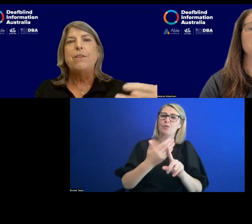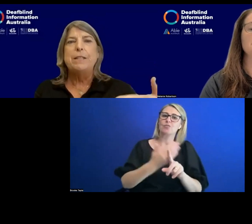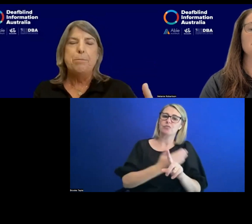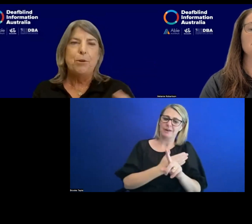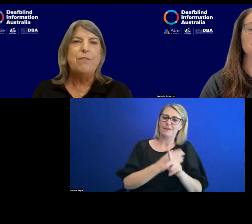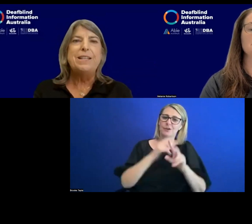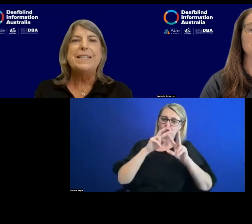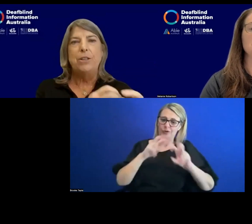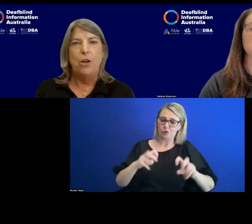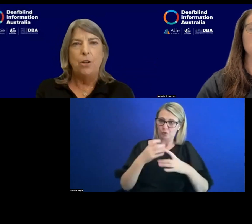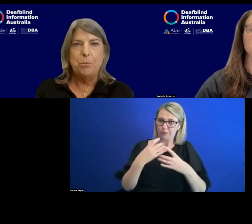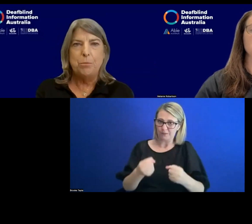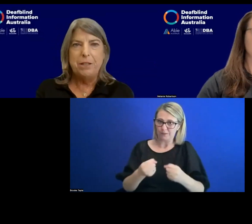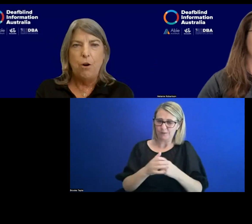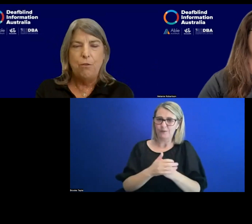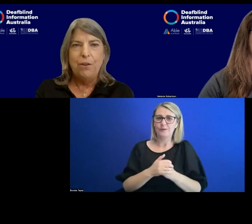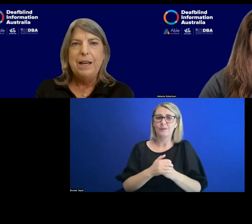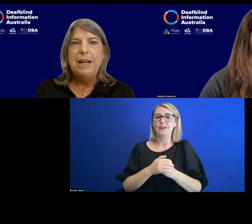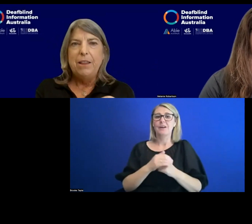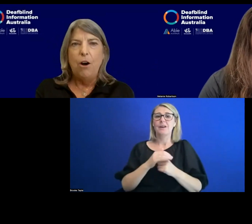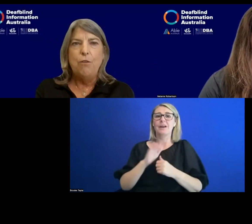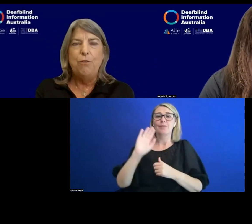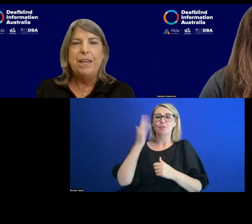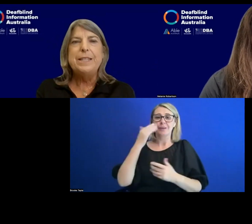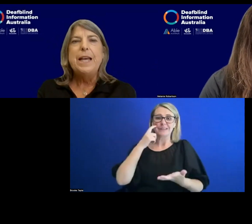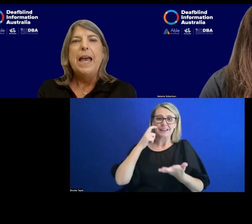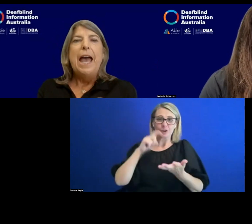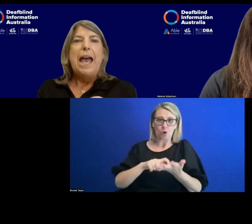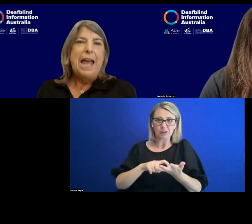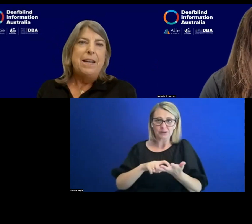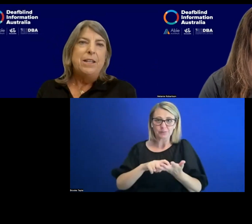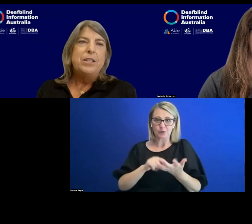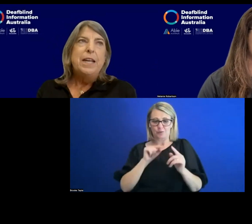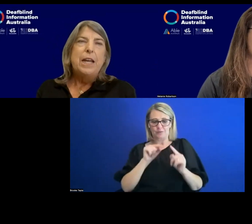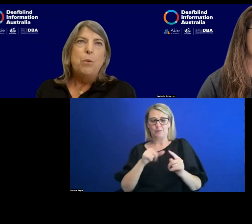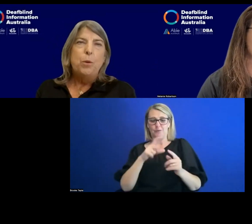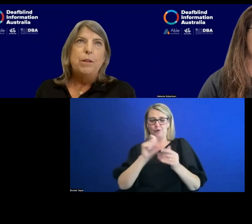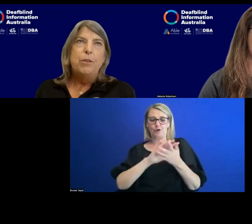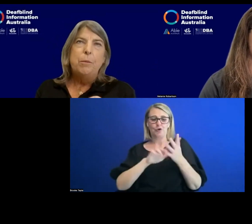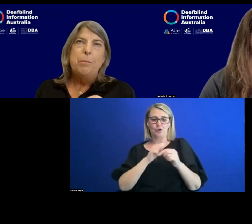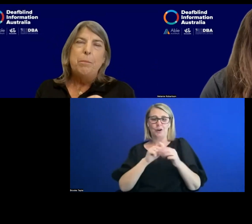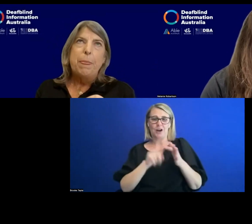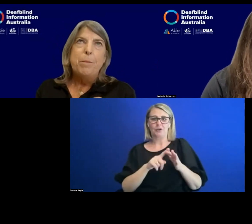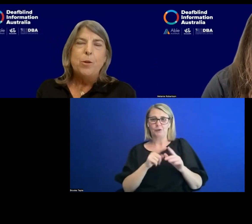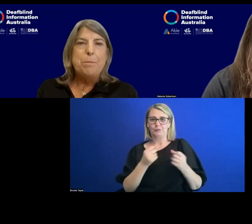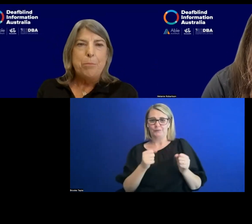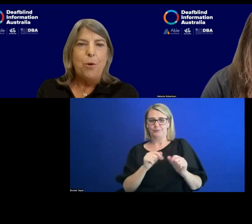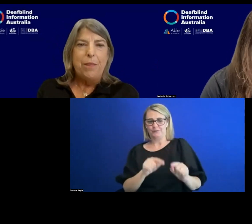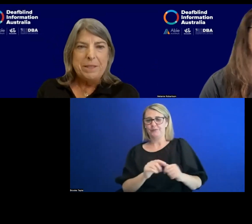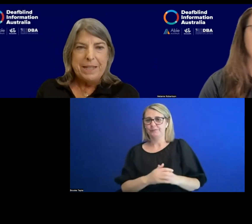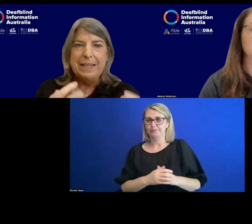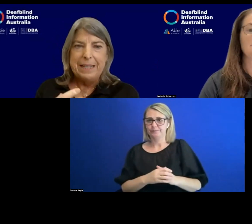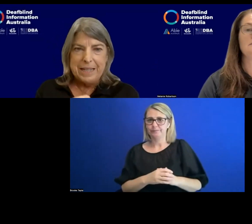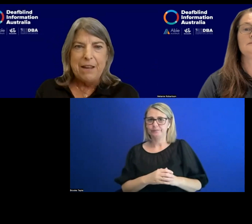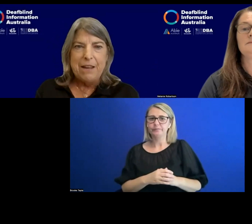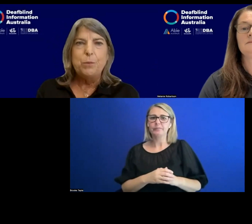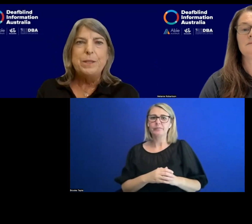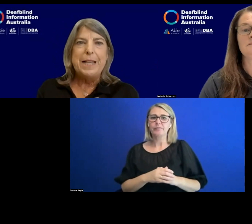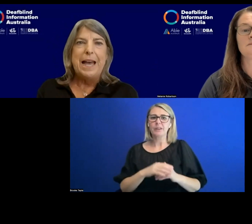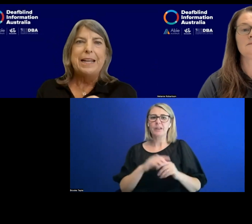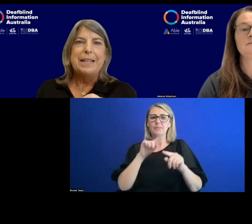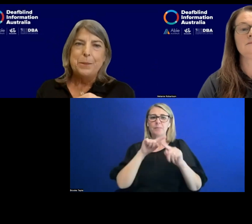there is previous acknowledgment of this, and the most important particularly David was saying as